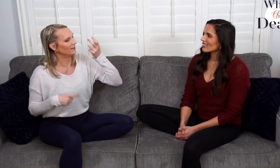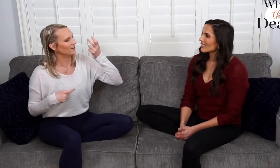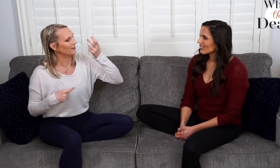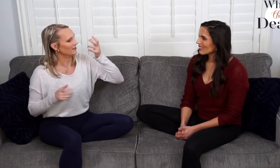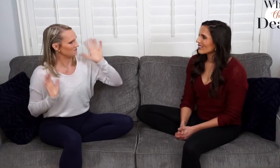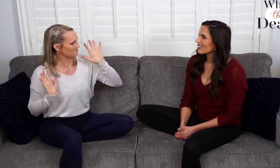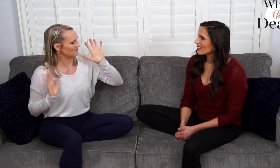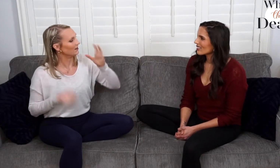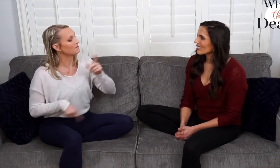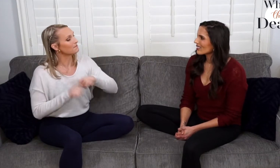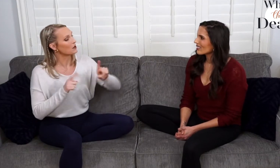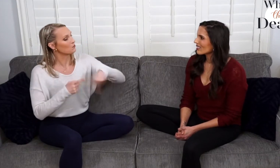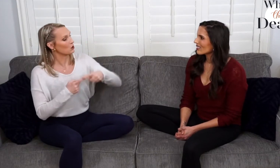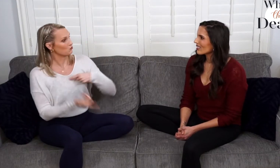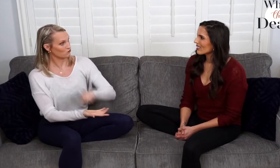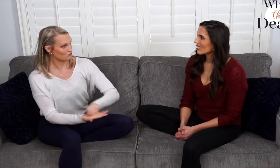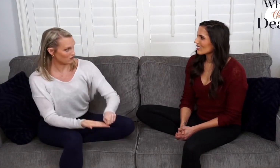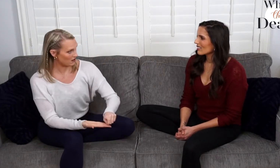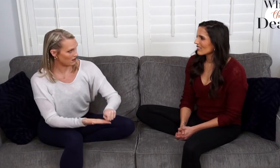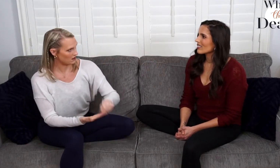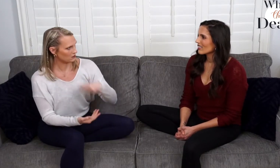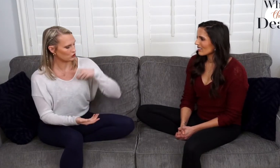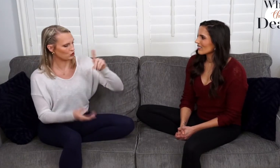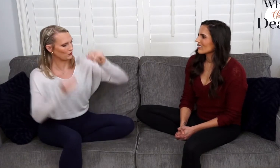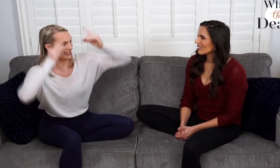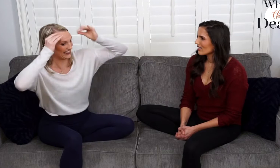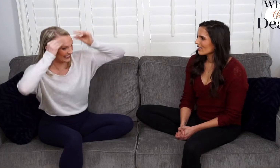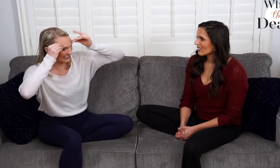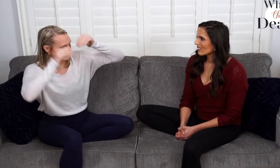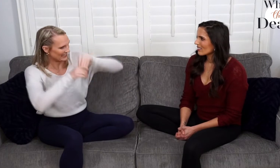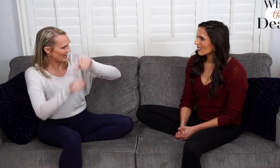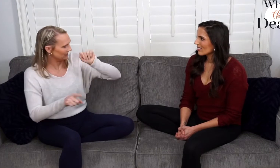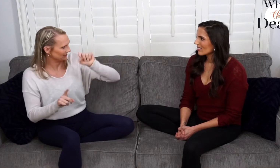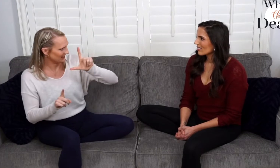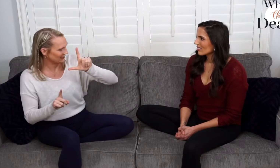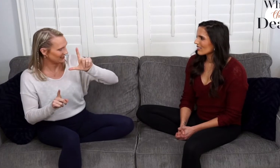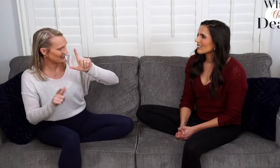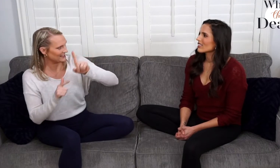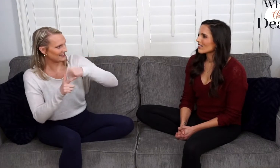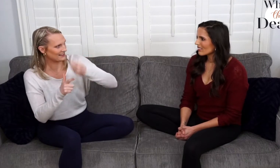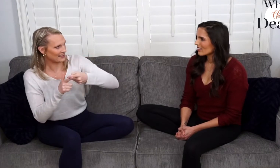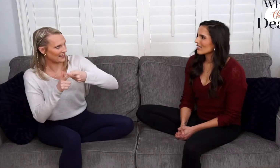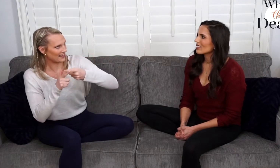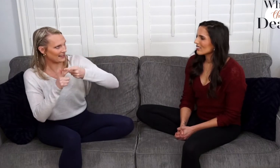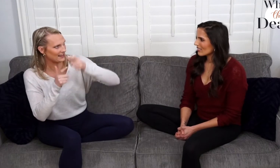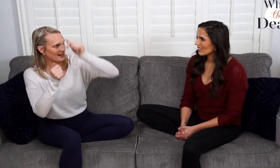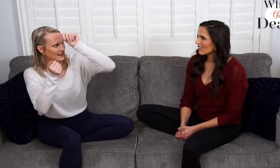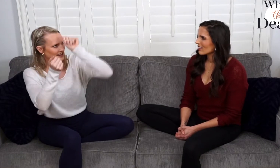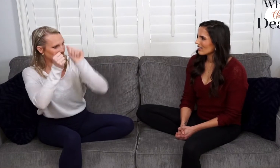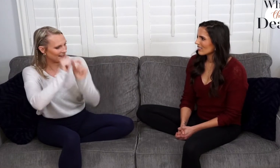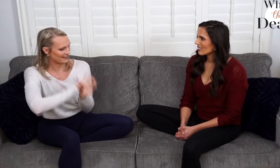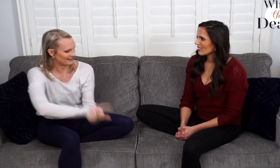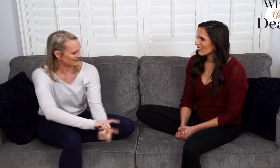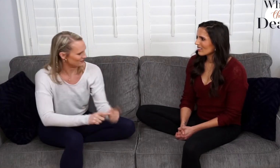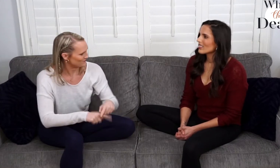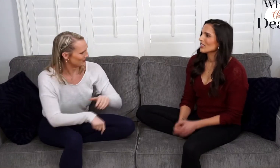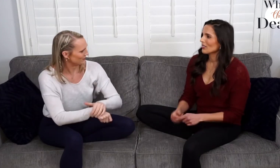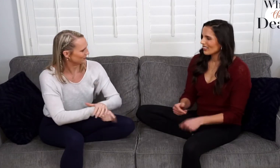it to ASL my mind and then when I write English, I do think ASL in my mind and then translate it into